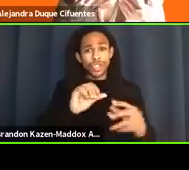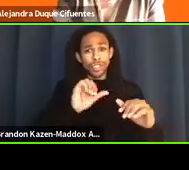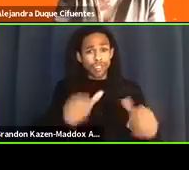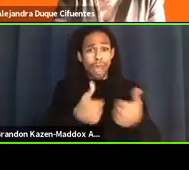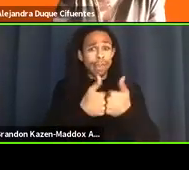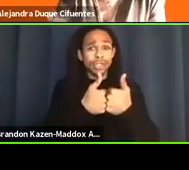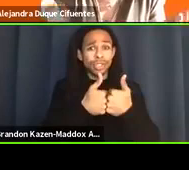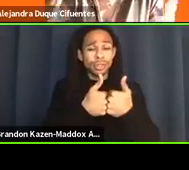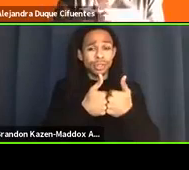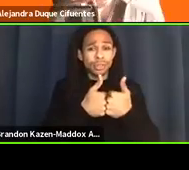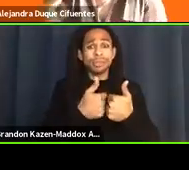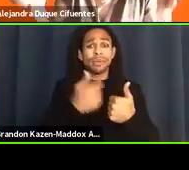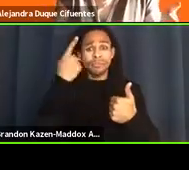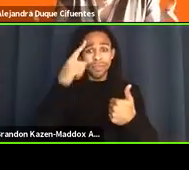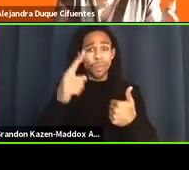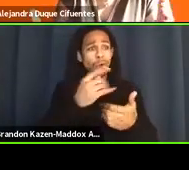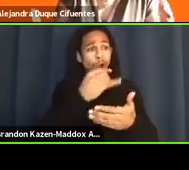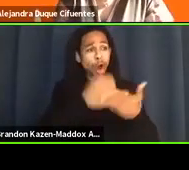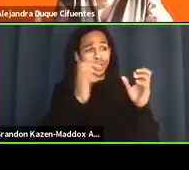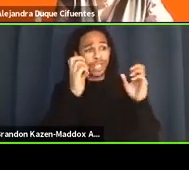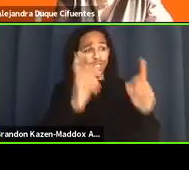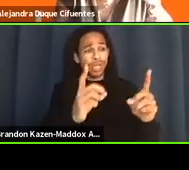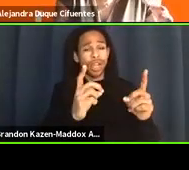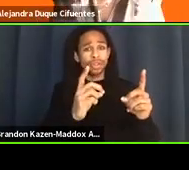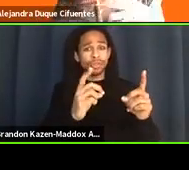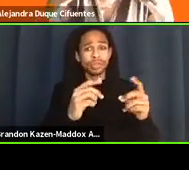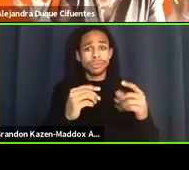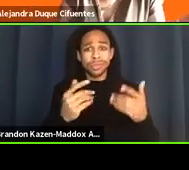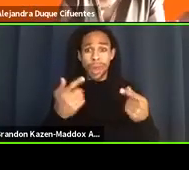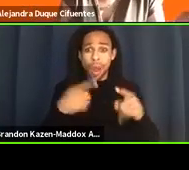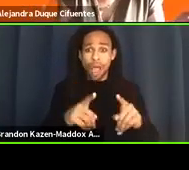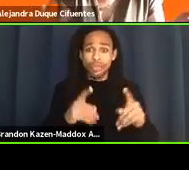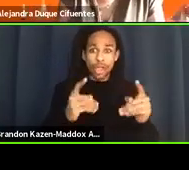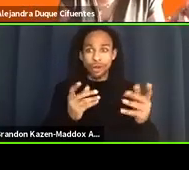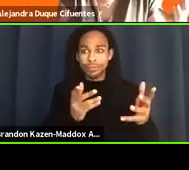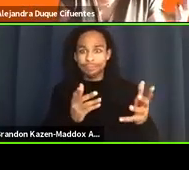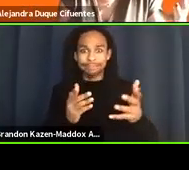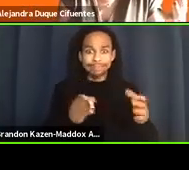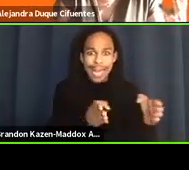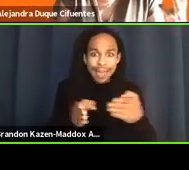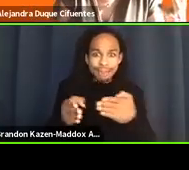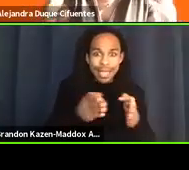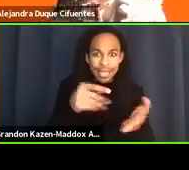help the communities we work with to process these emotions.